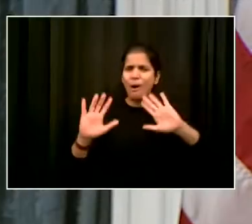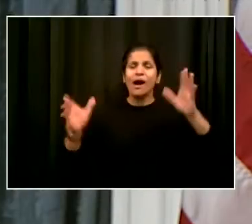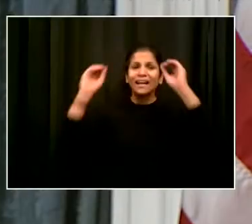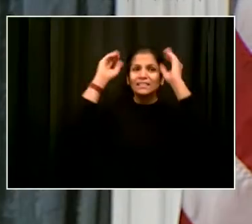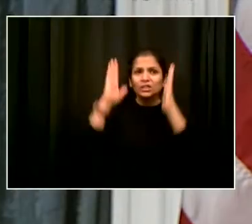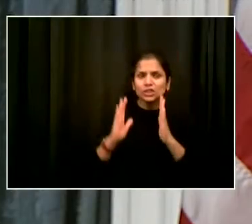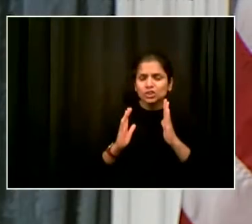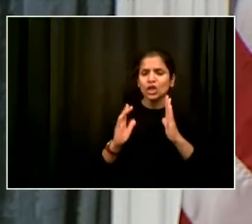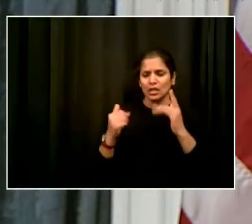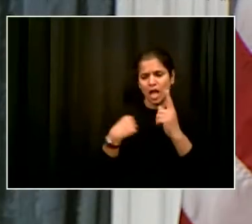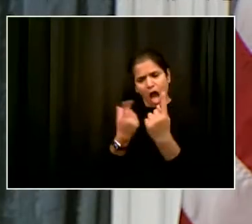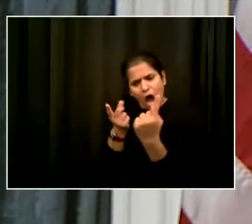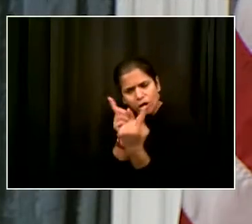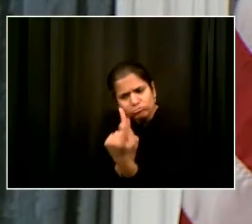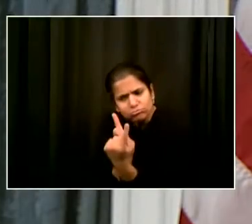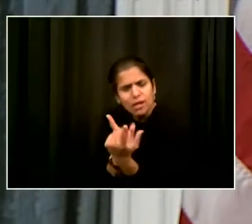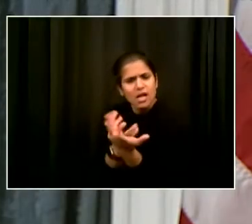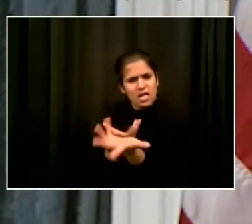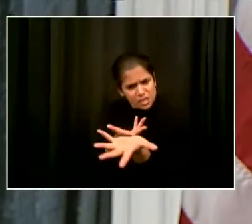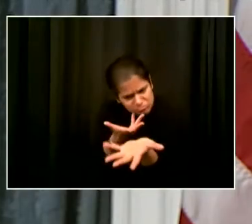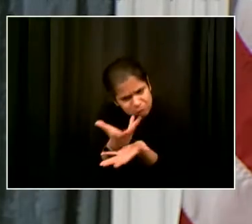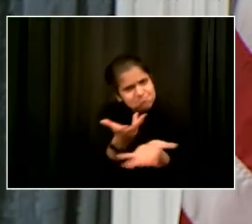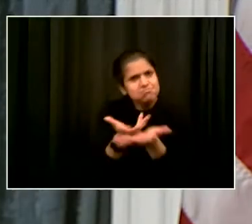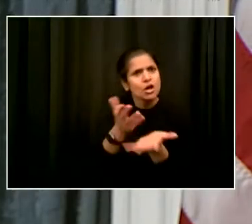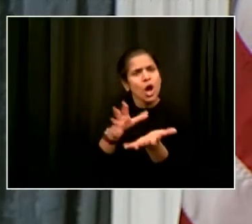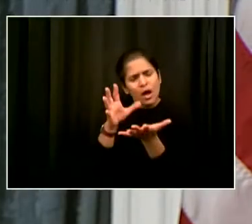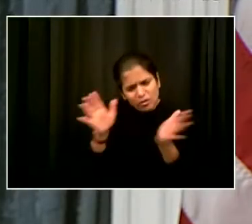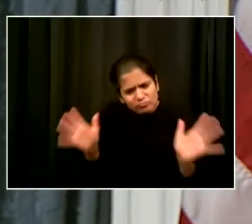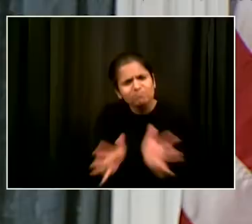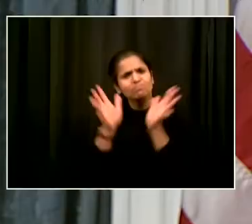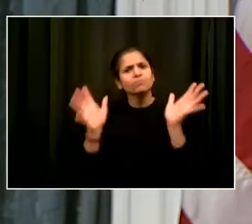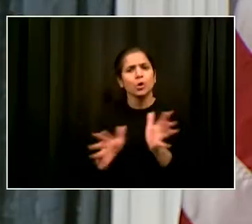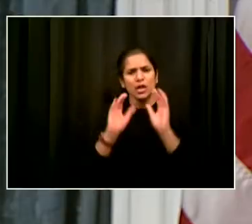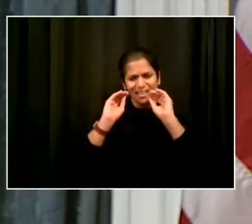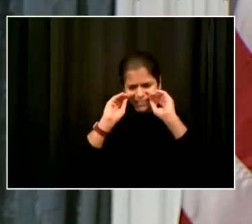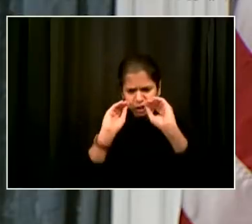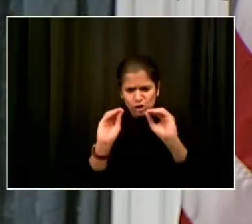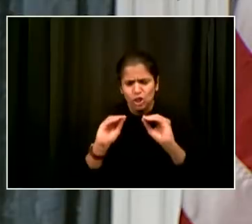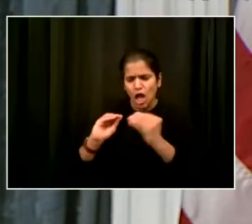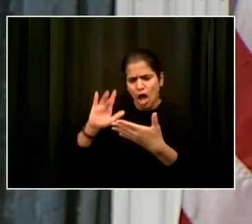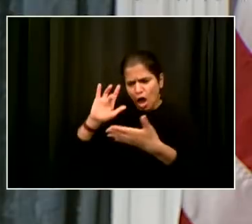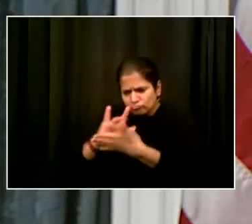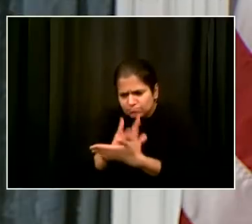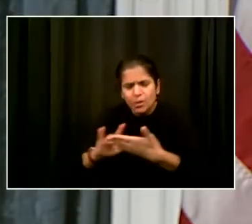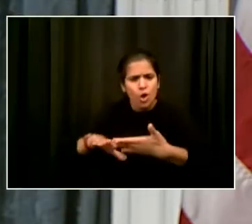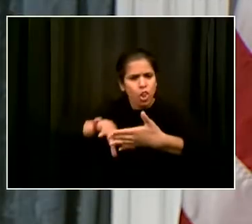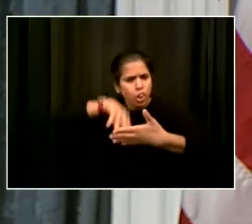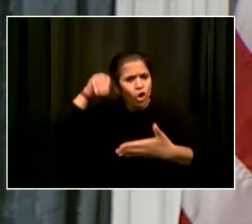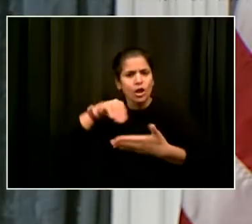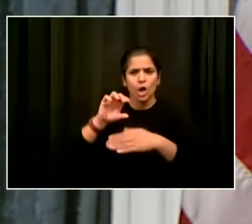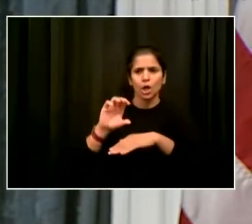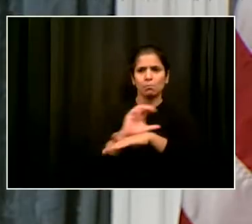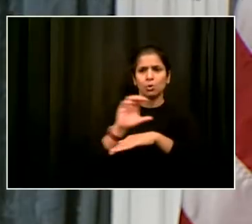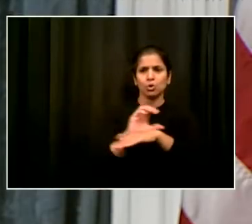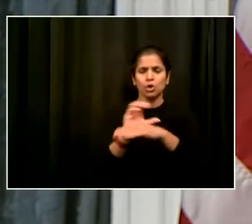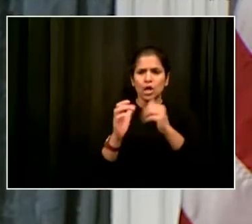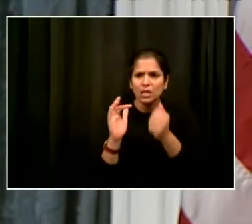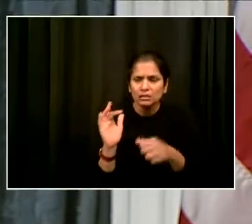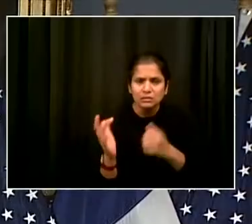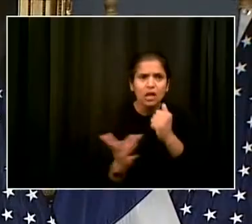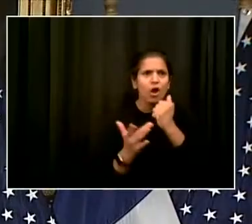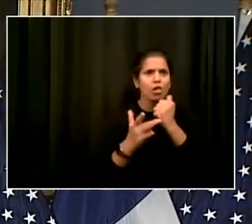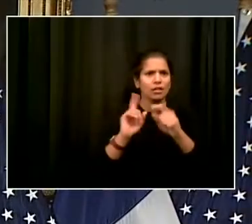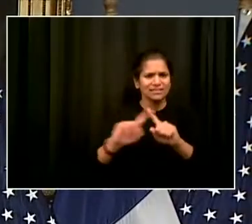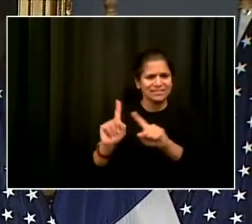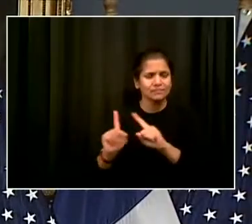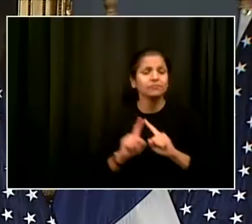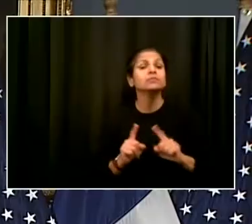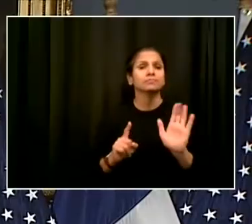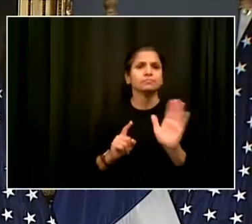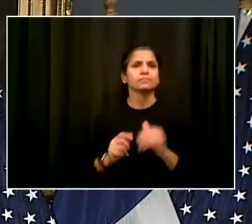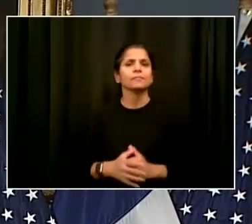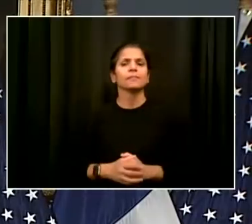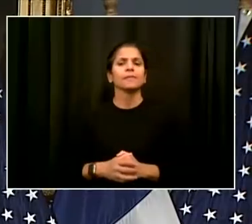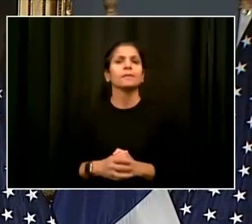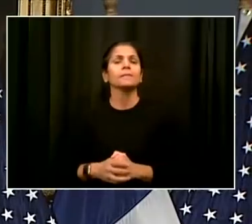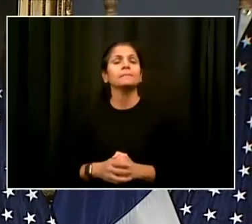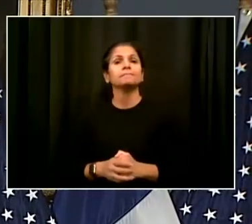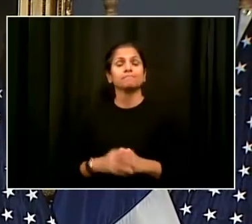TEACHERS ANOTHER